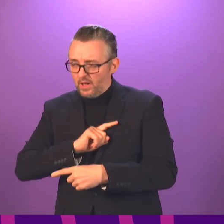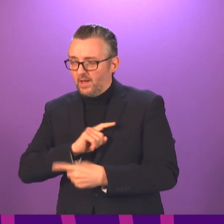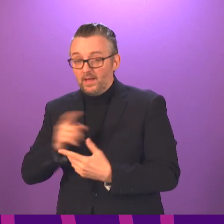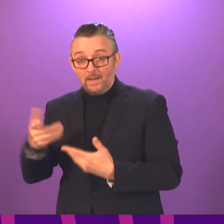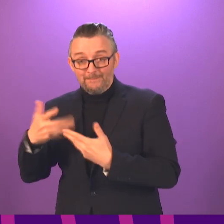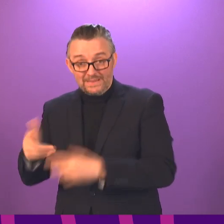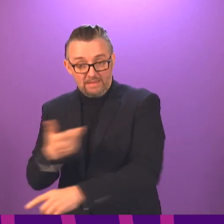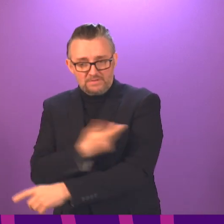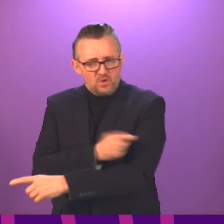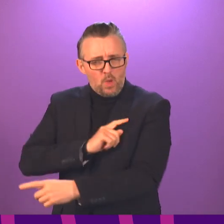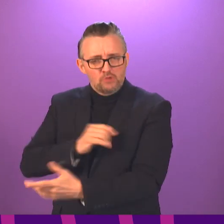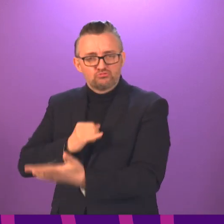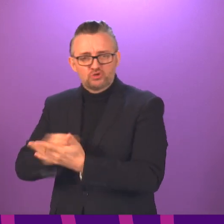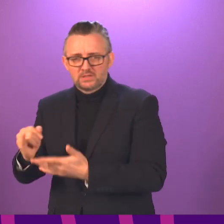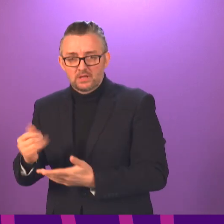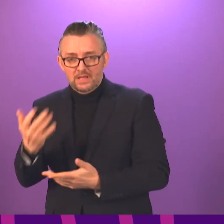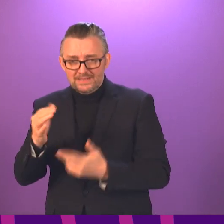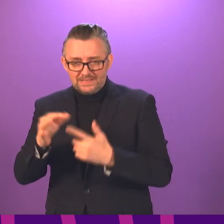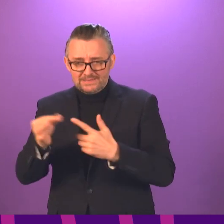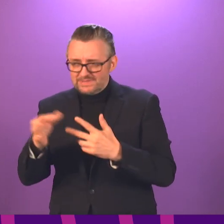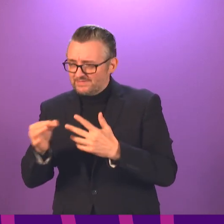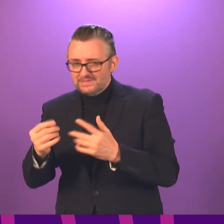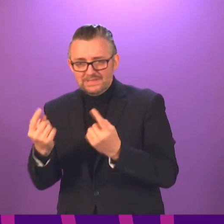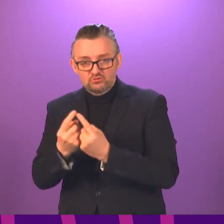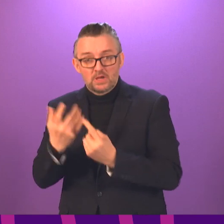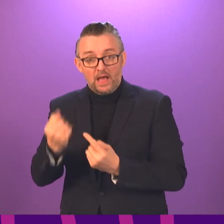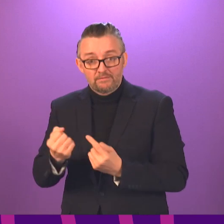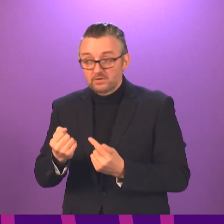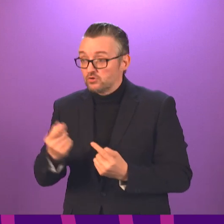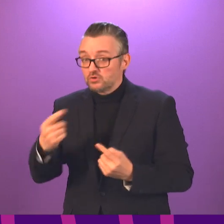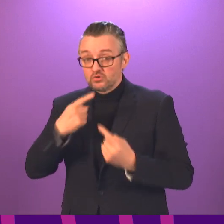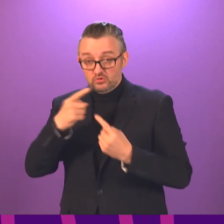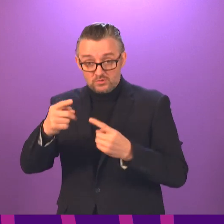as possible. I say to members across the chamber that, if there are particular issues in particular